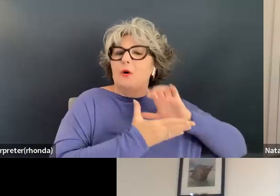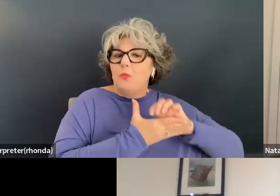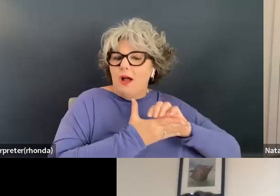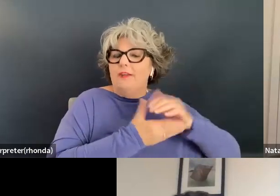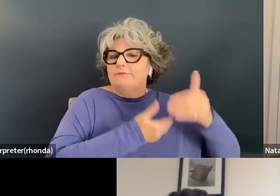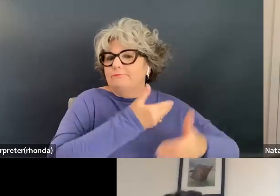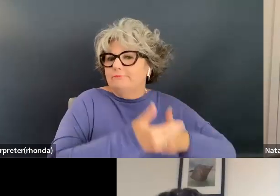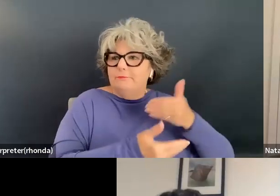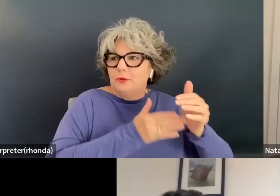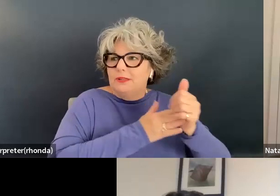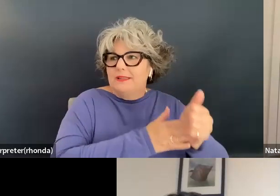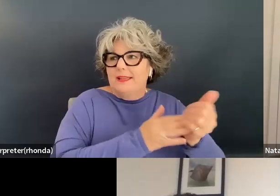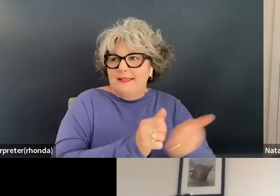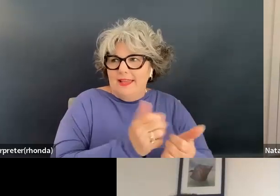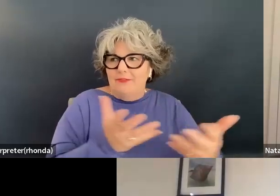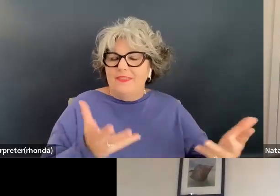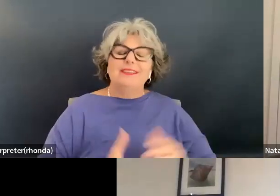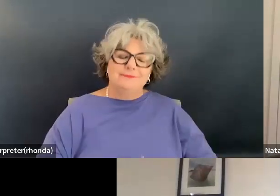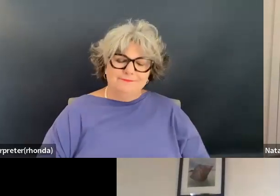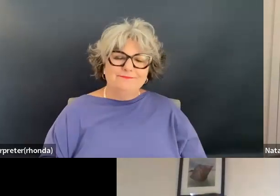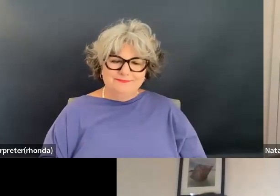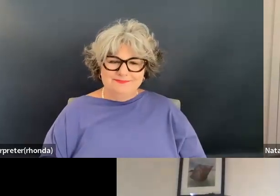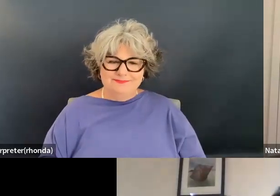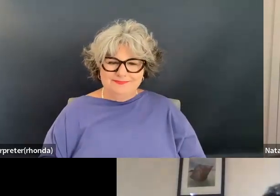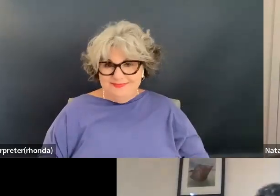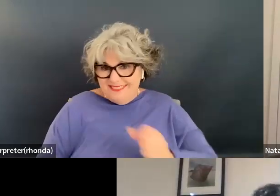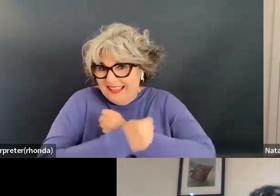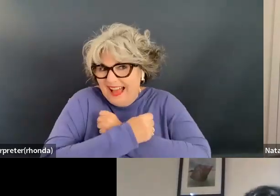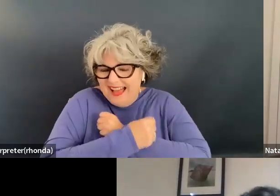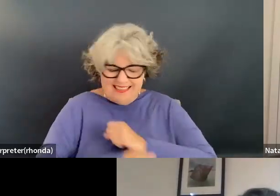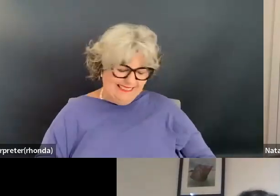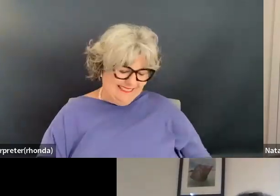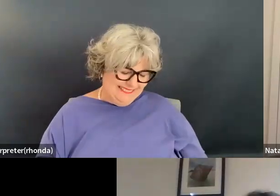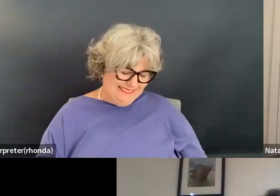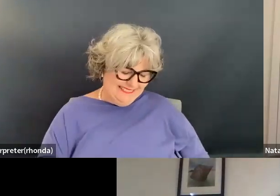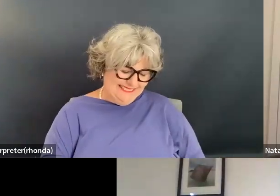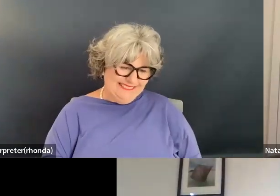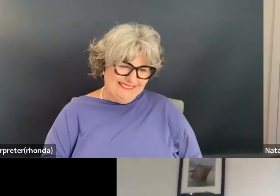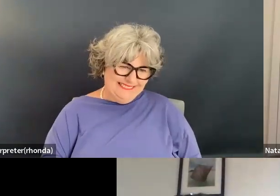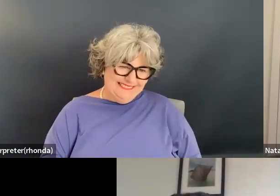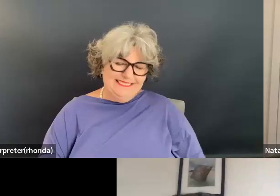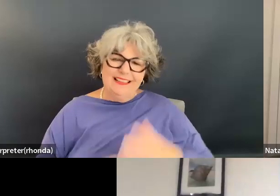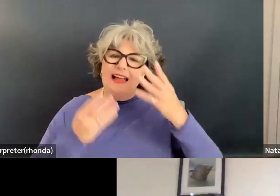and made this life to a better place, I think. Can I hug him? It is a beautiful ending.